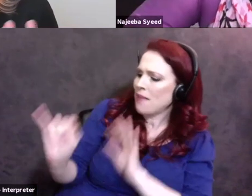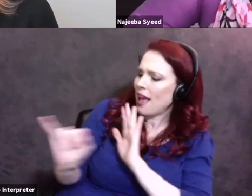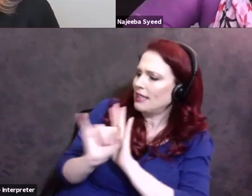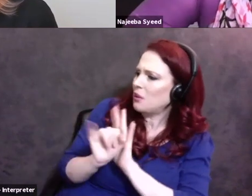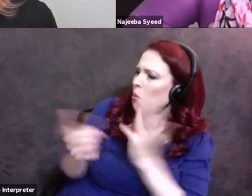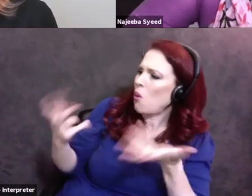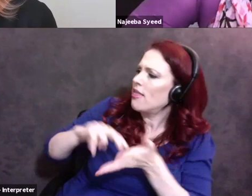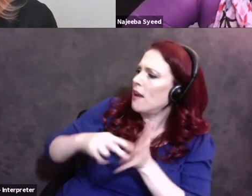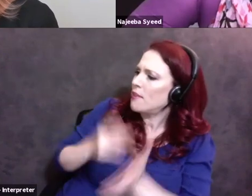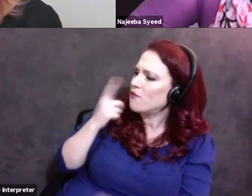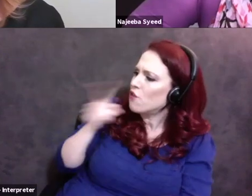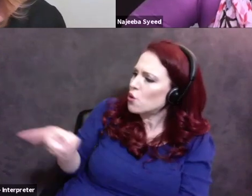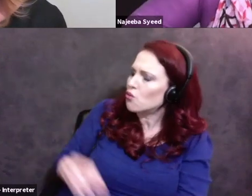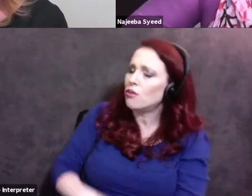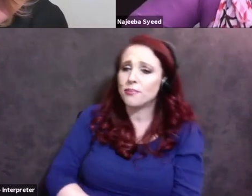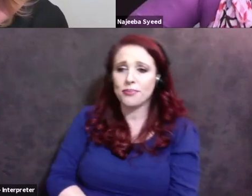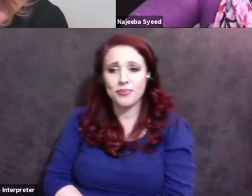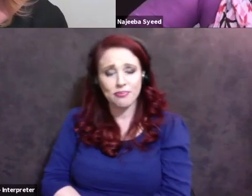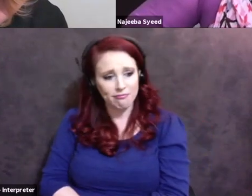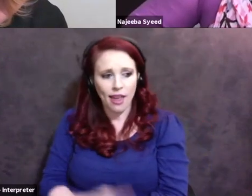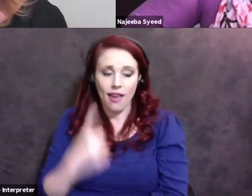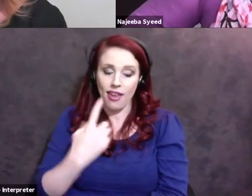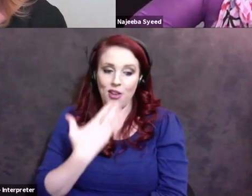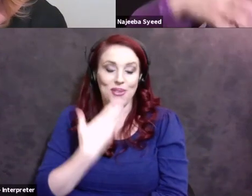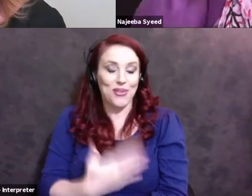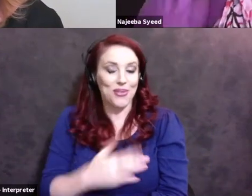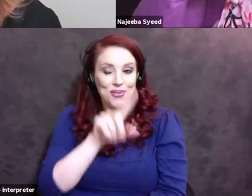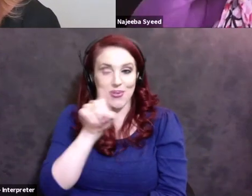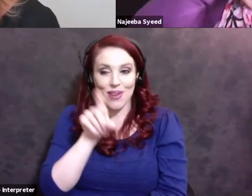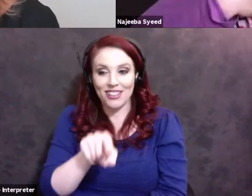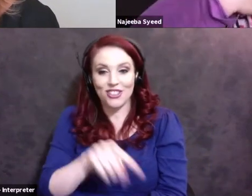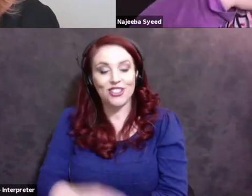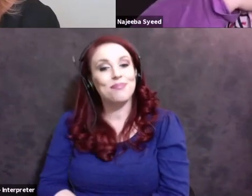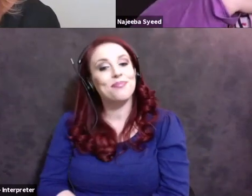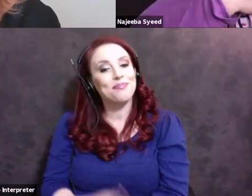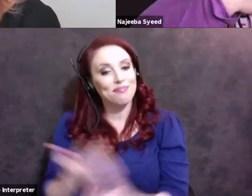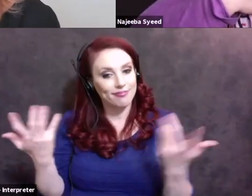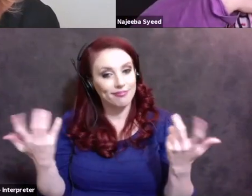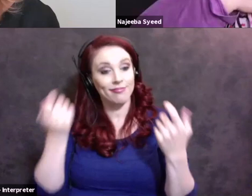Yeah, I think that's a really good question. One of the things is I am speaking about is my identity.